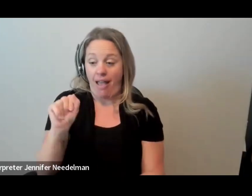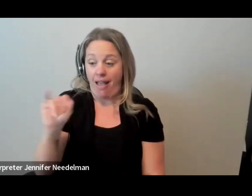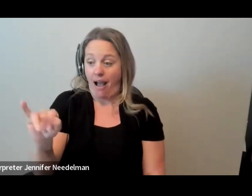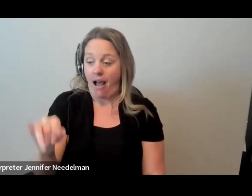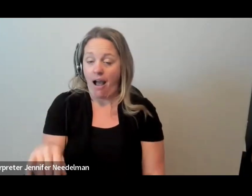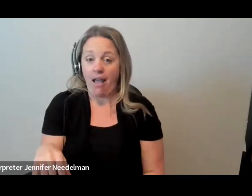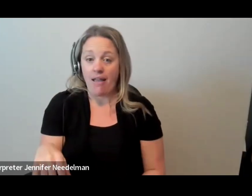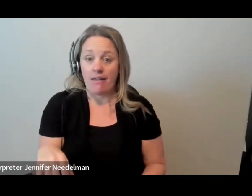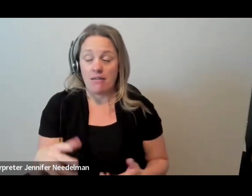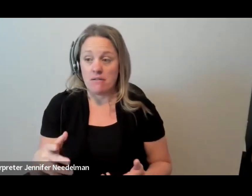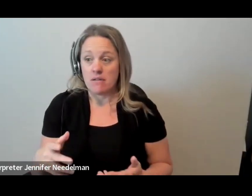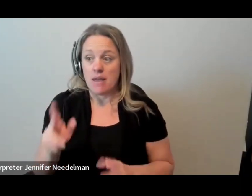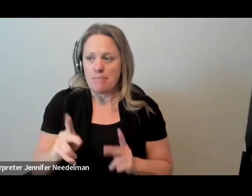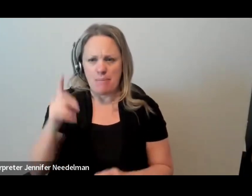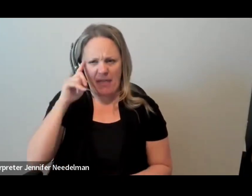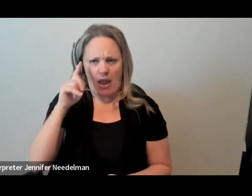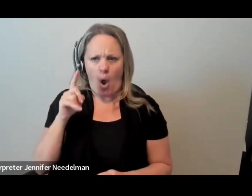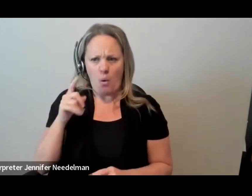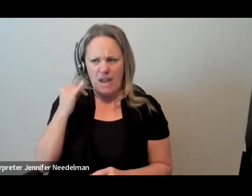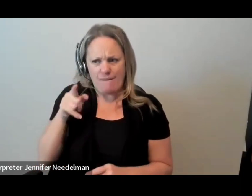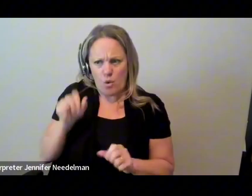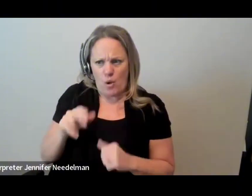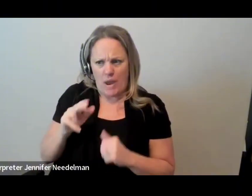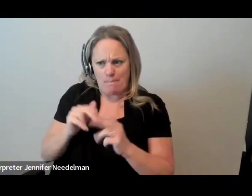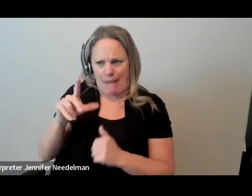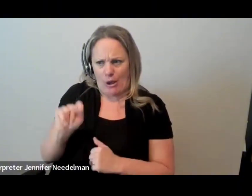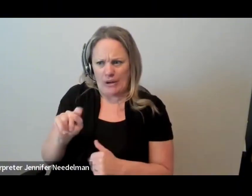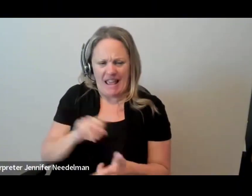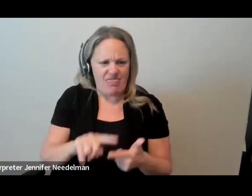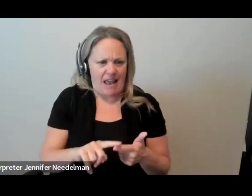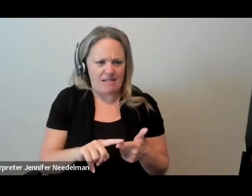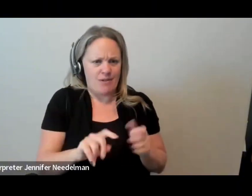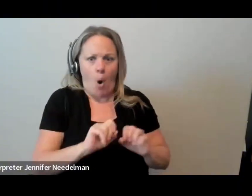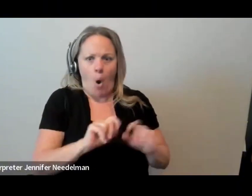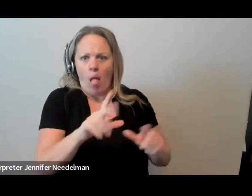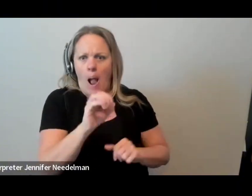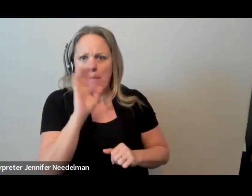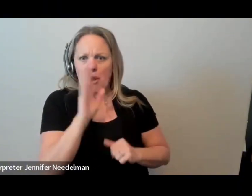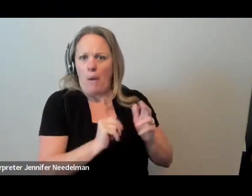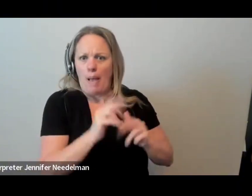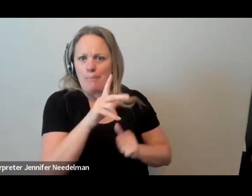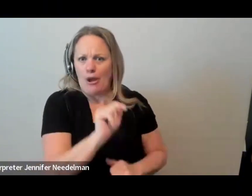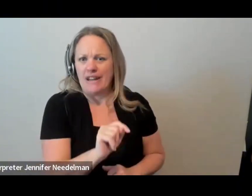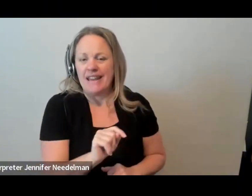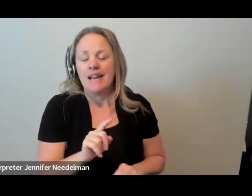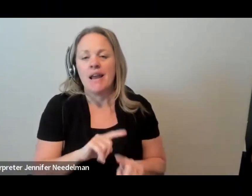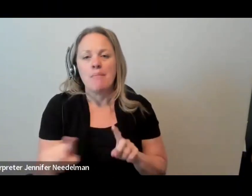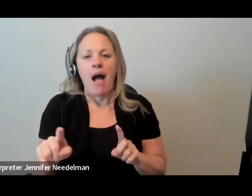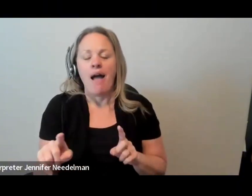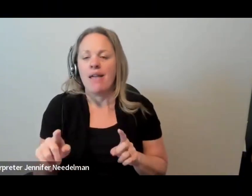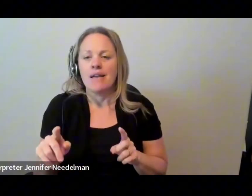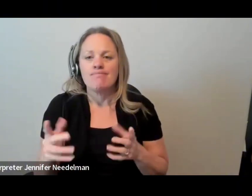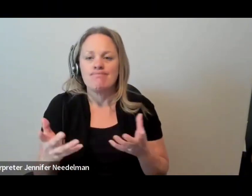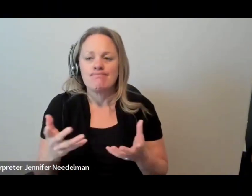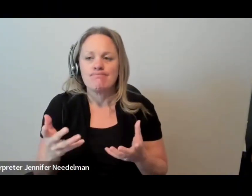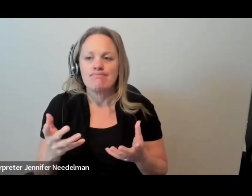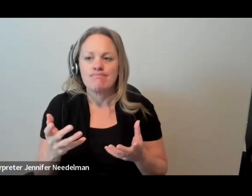well if anyone can just build it then companies will start to build their own things internally. But I think the shortsighted nature of that is there's a lot